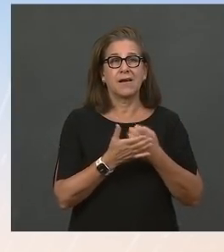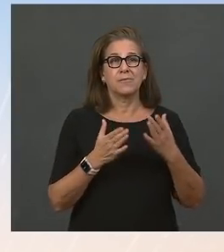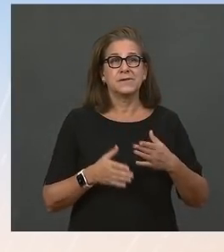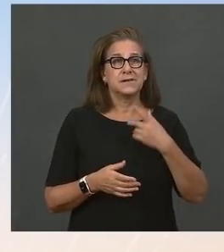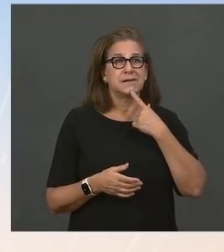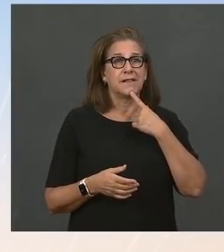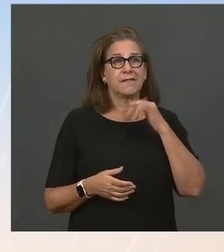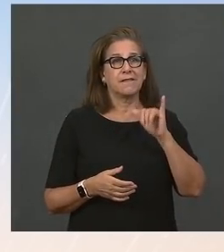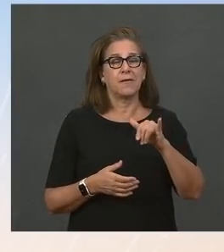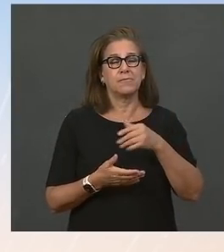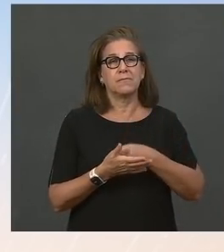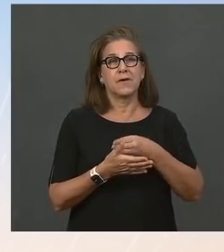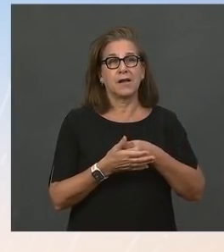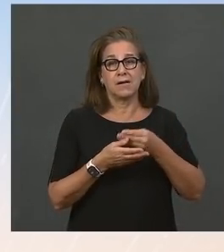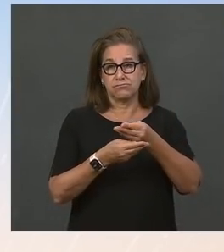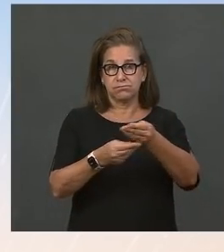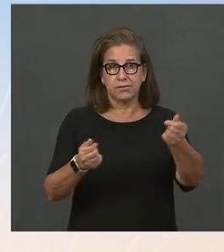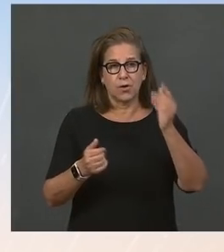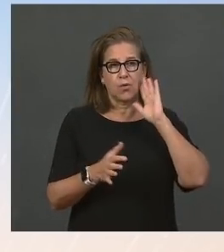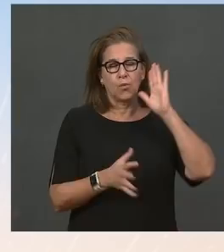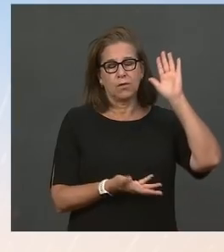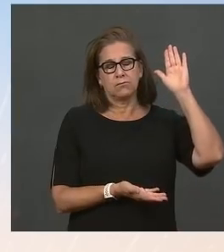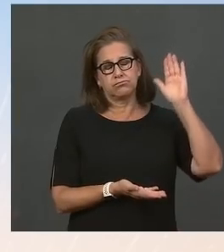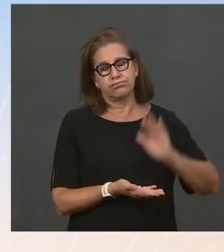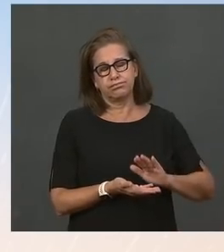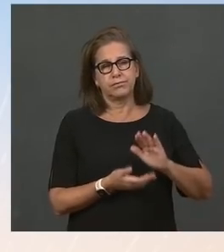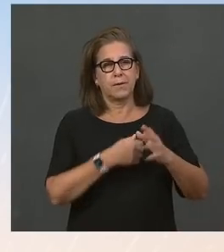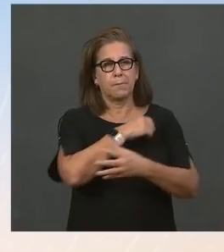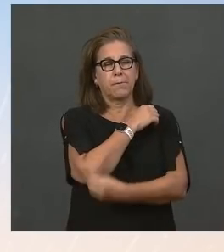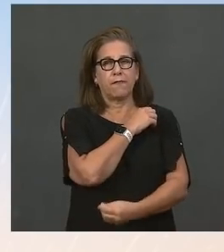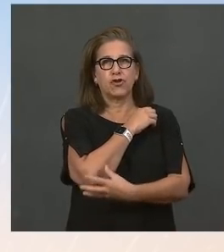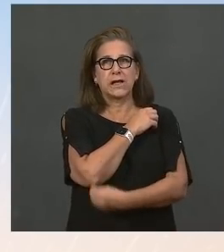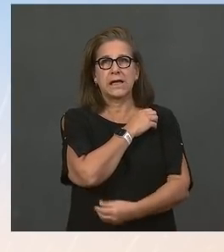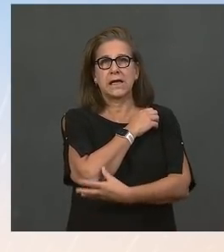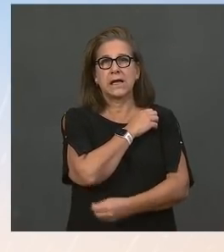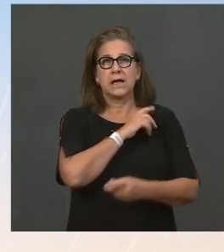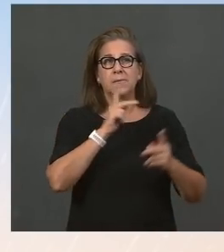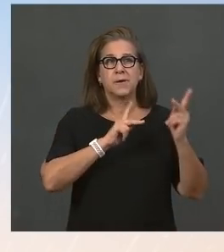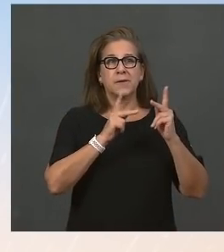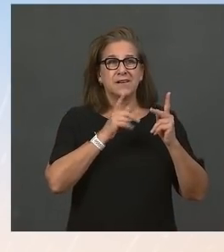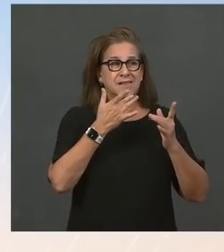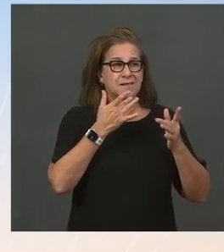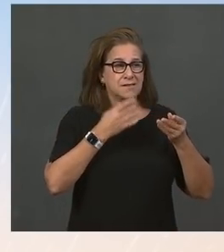of what American families can benefit from. But it's smaller because compromise is not a dirty word,